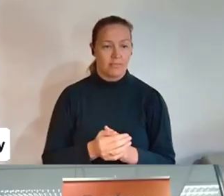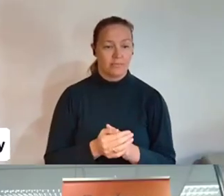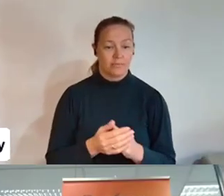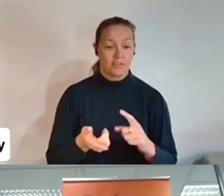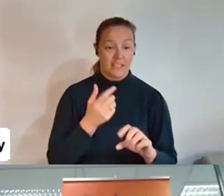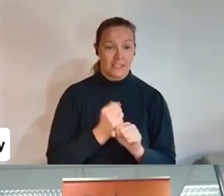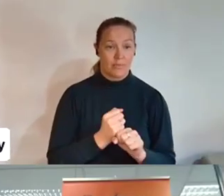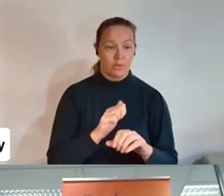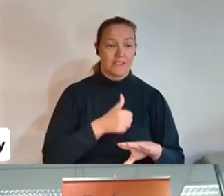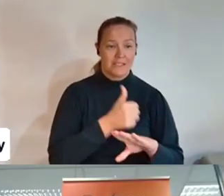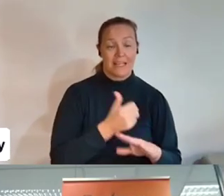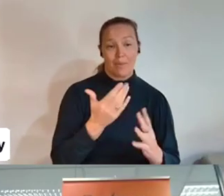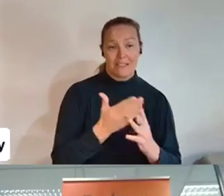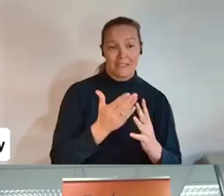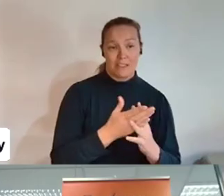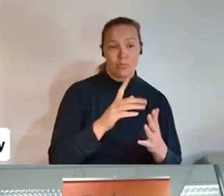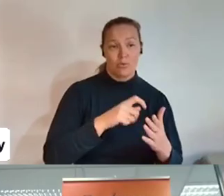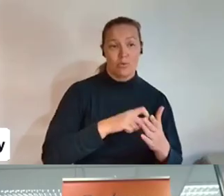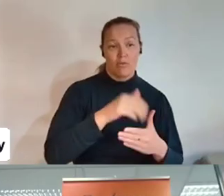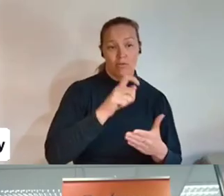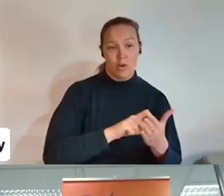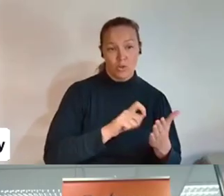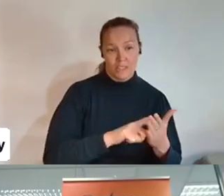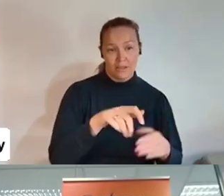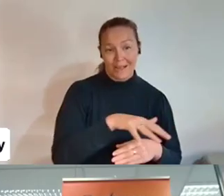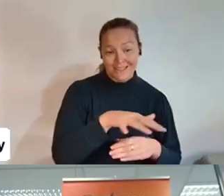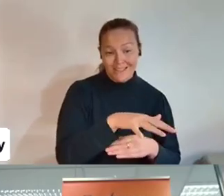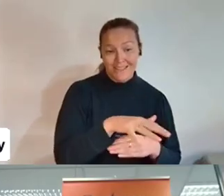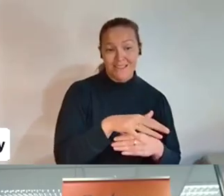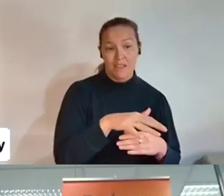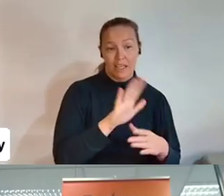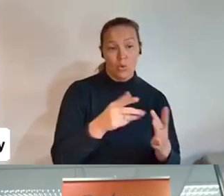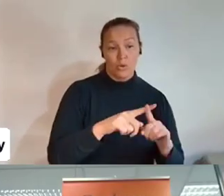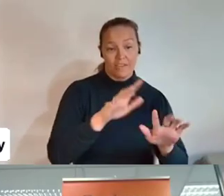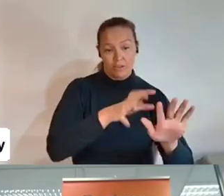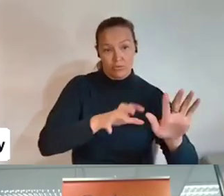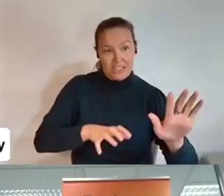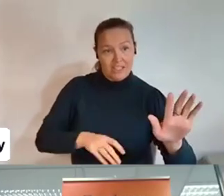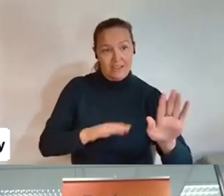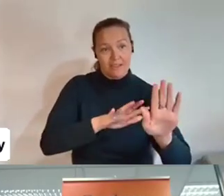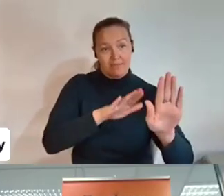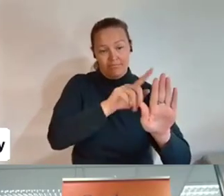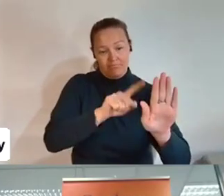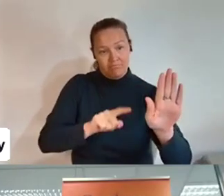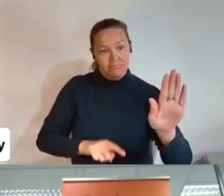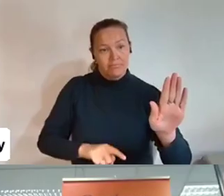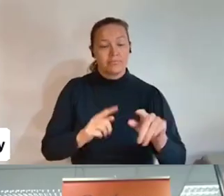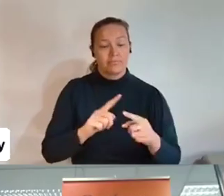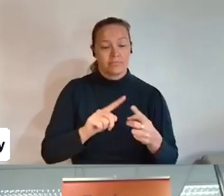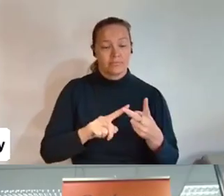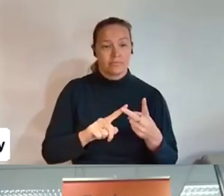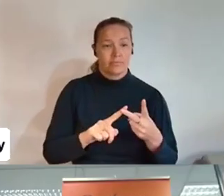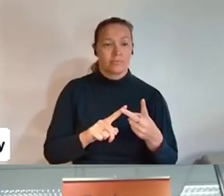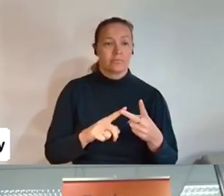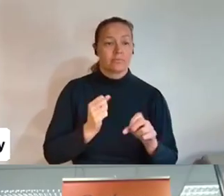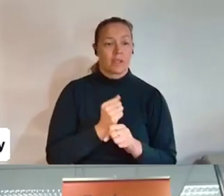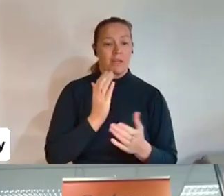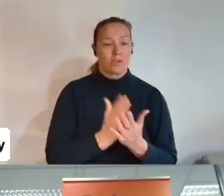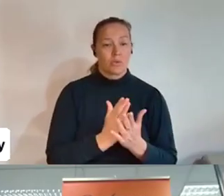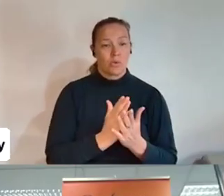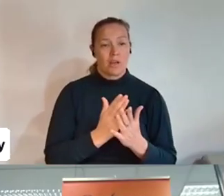places in each electorate as possible, ensuring our advertising and our resources are accessible